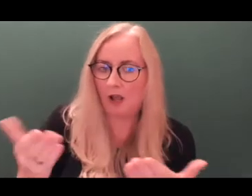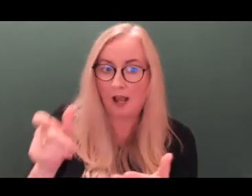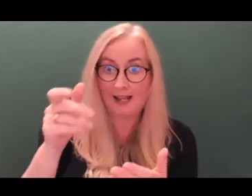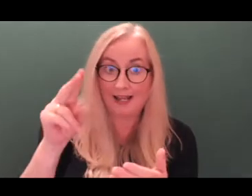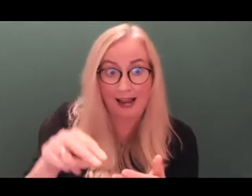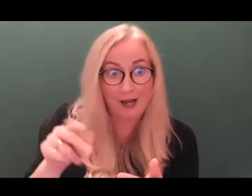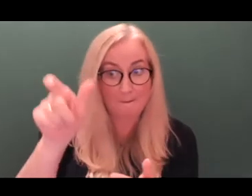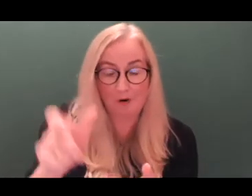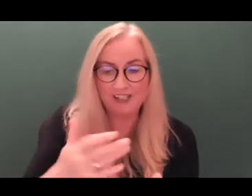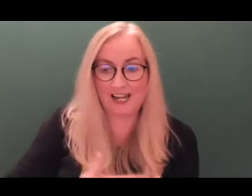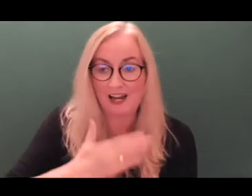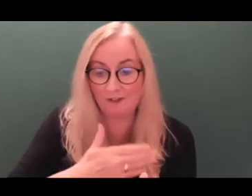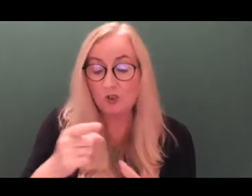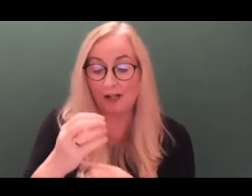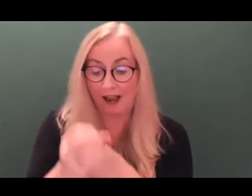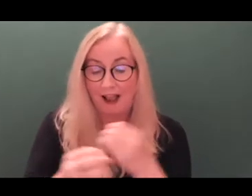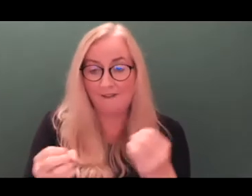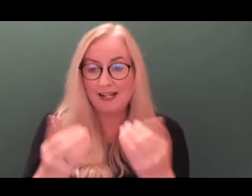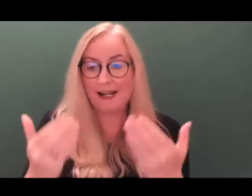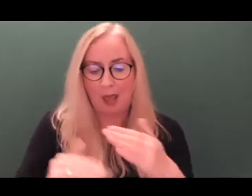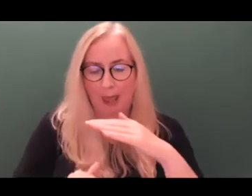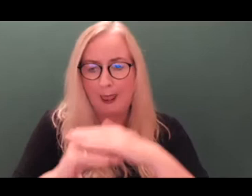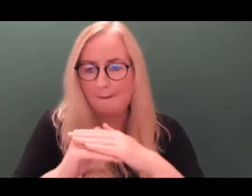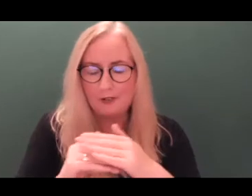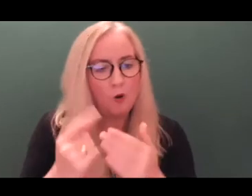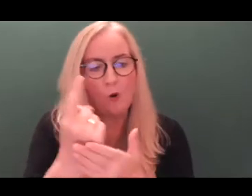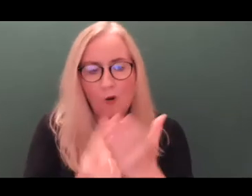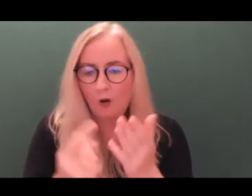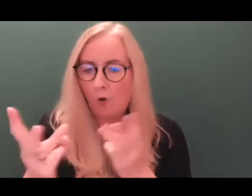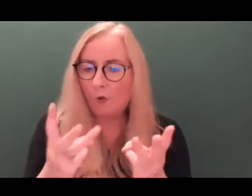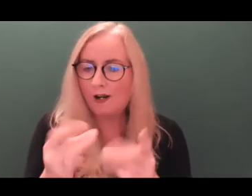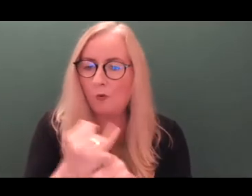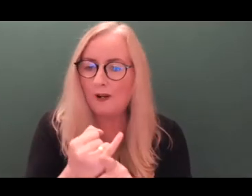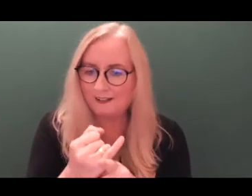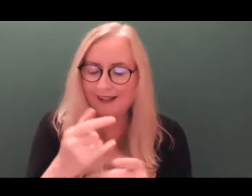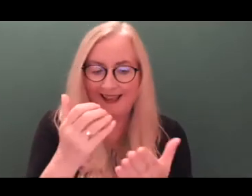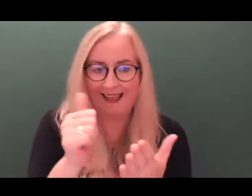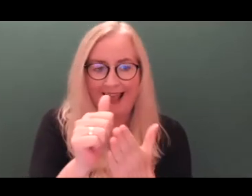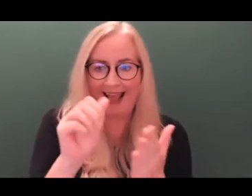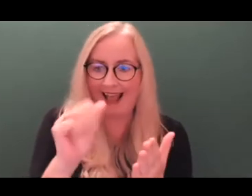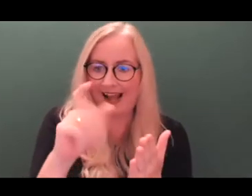The office is currently restrict today working within the parameters of the act of 1871,